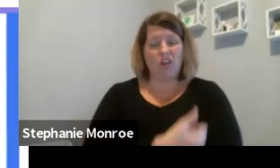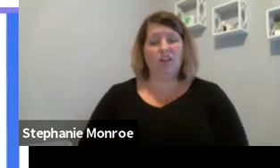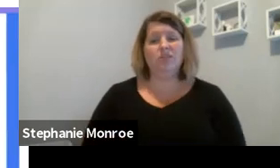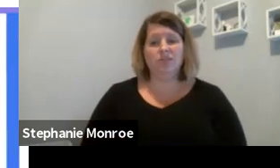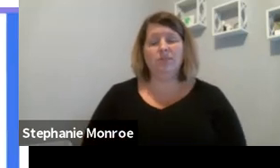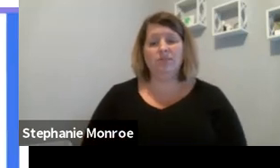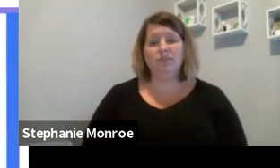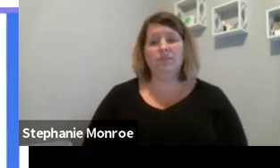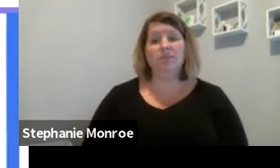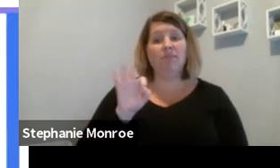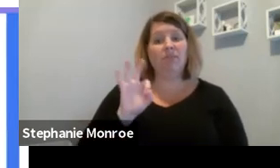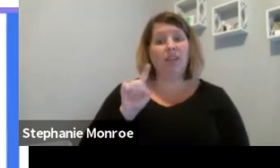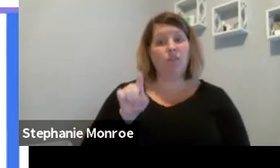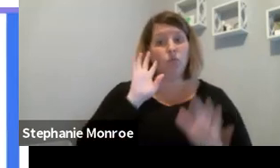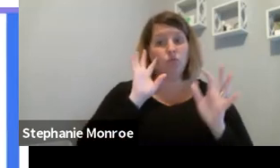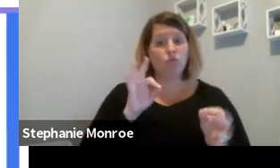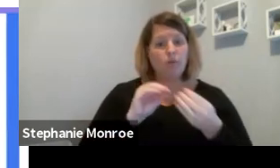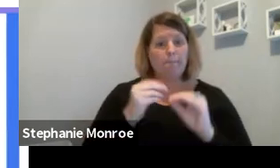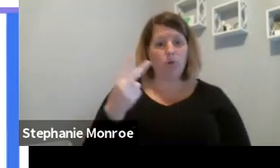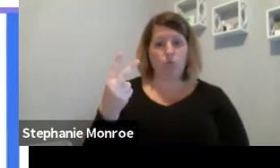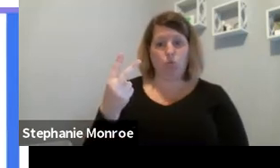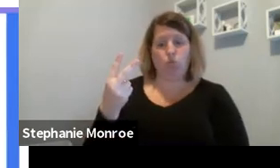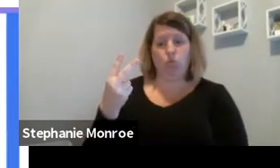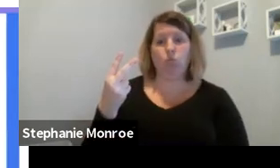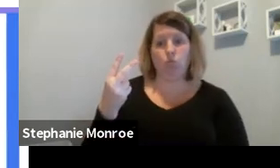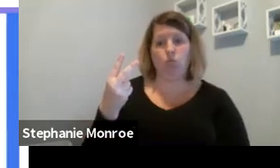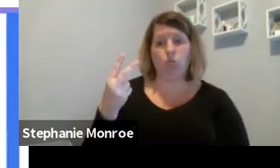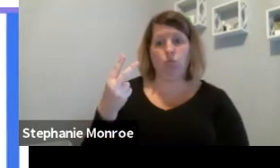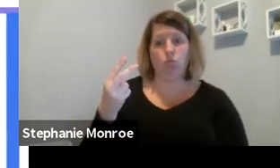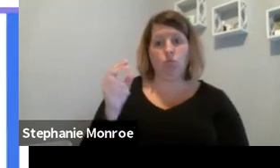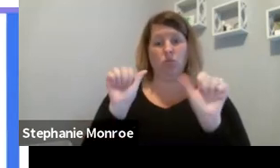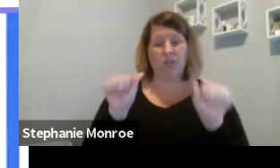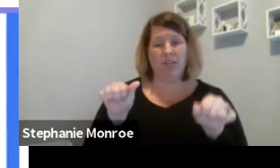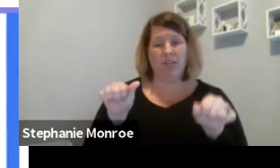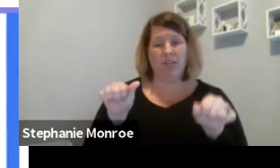If you choose number two, you can be turning a victim away